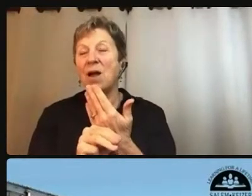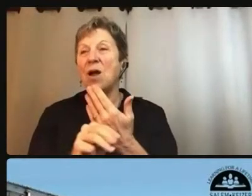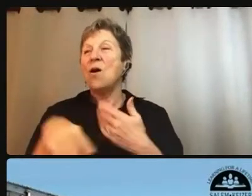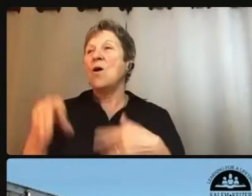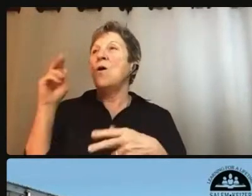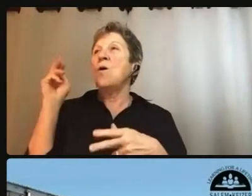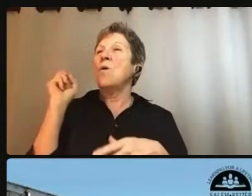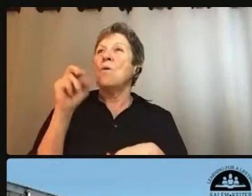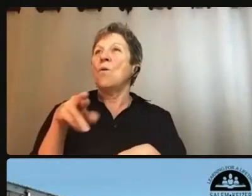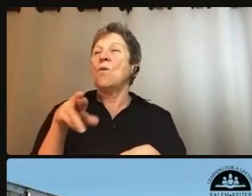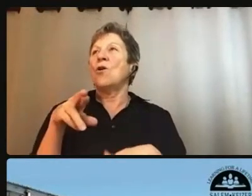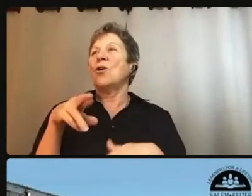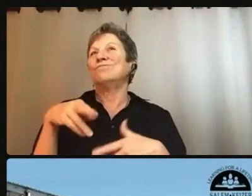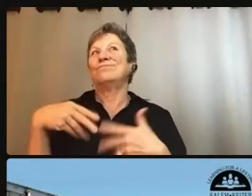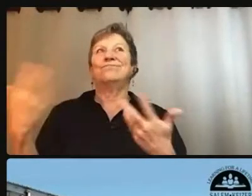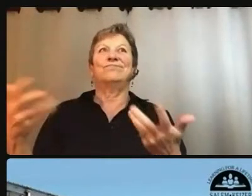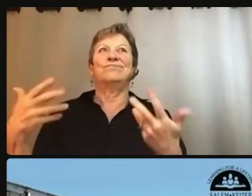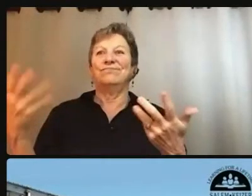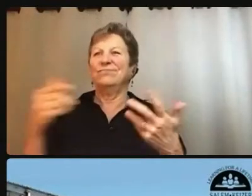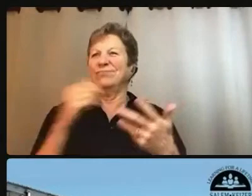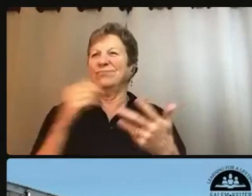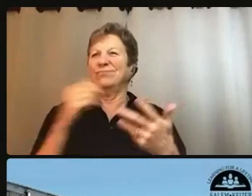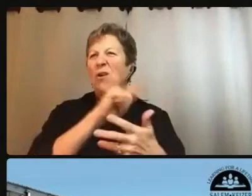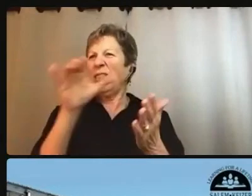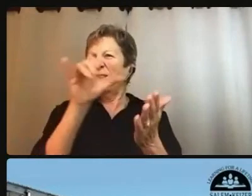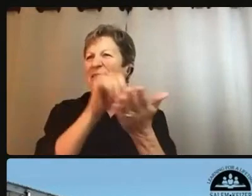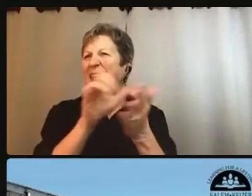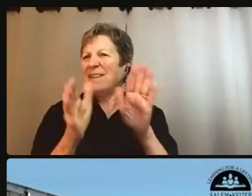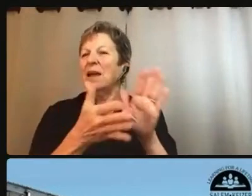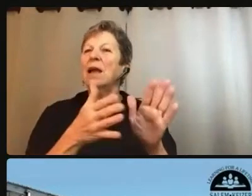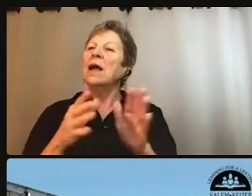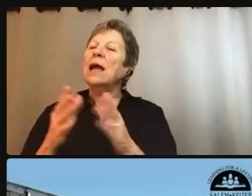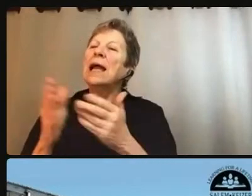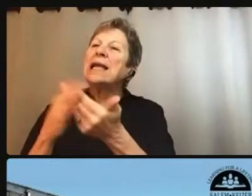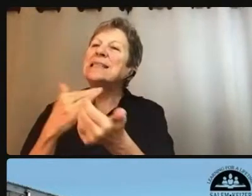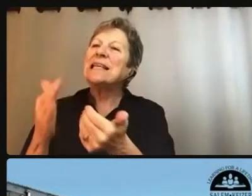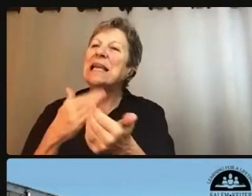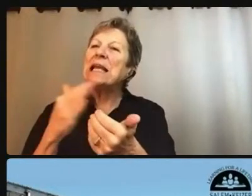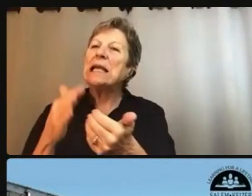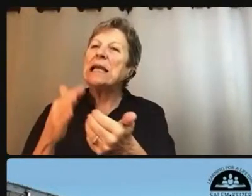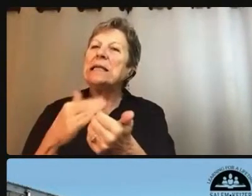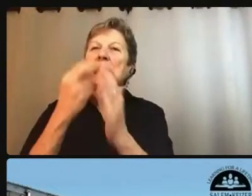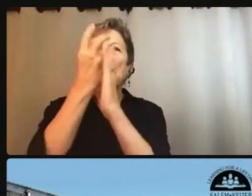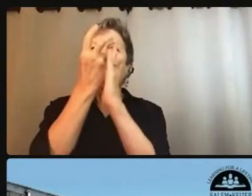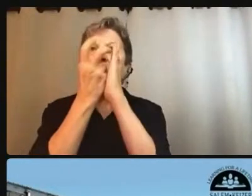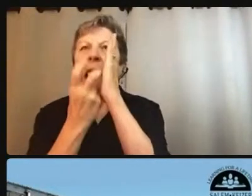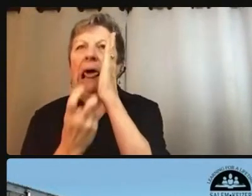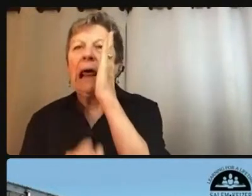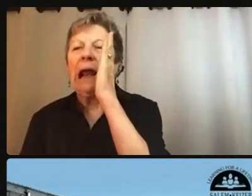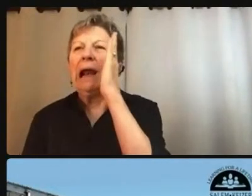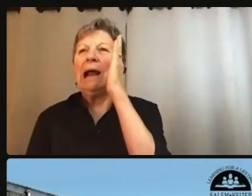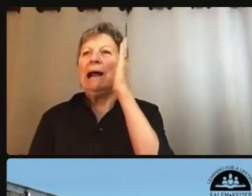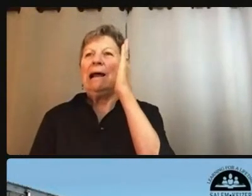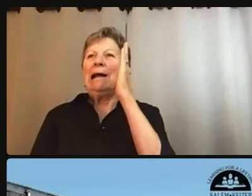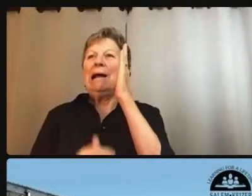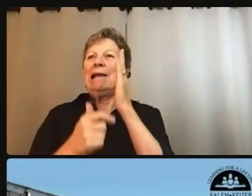AND WHAT CURRICU WE'RE GOING